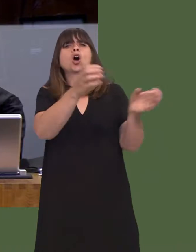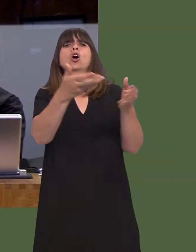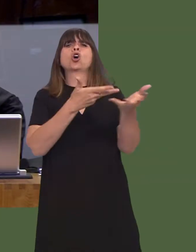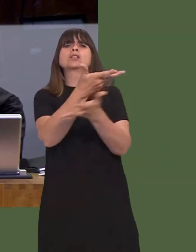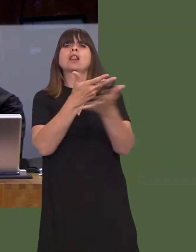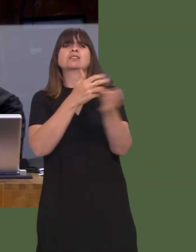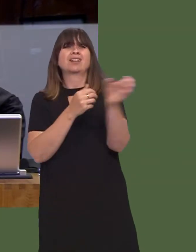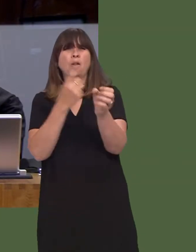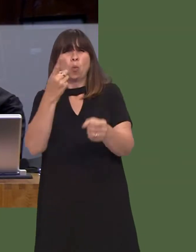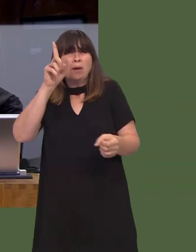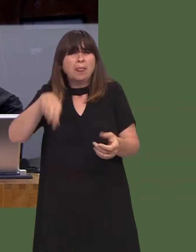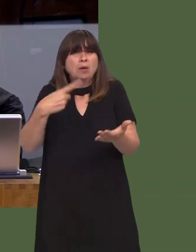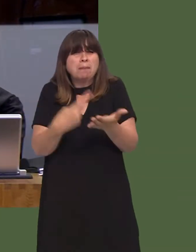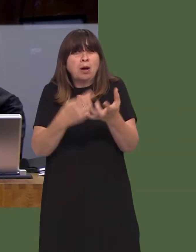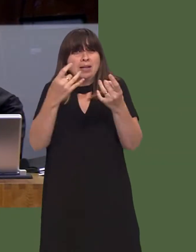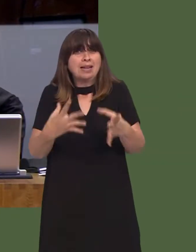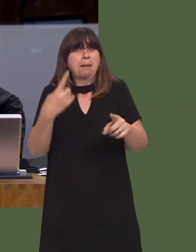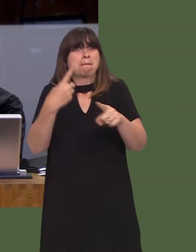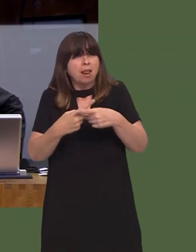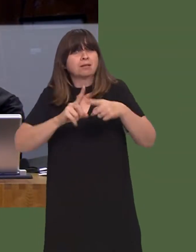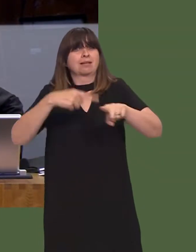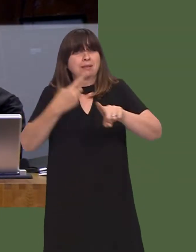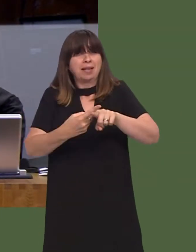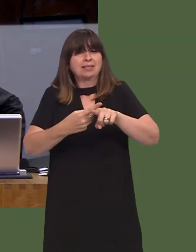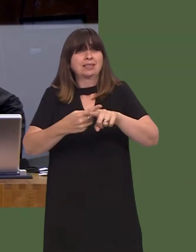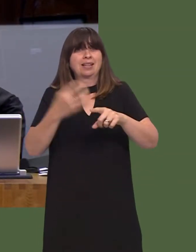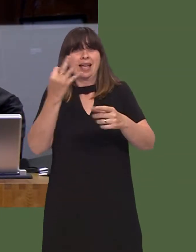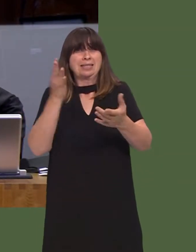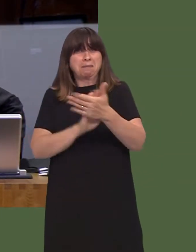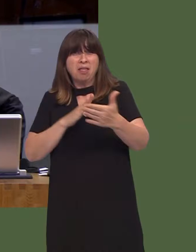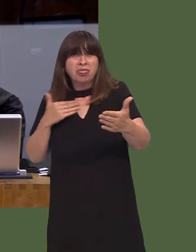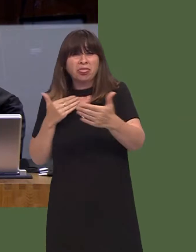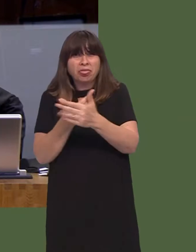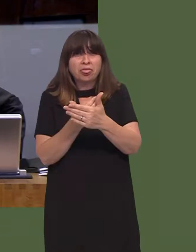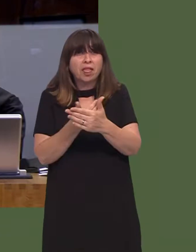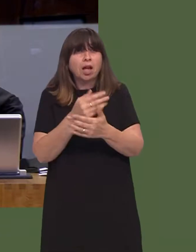consultants being brought in on £1,000 a day plus expenses? Over the 18 months of the